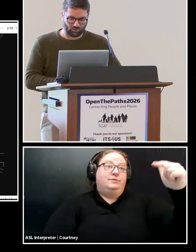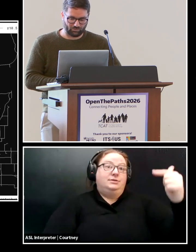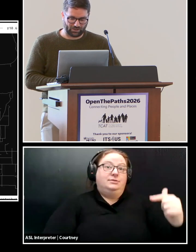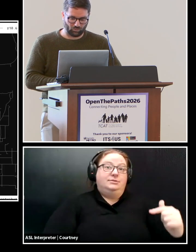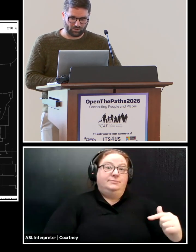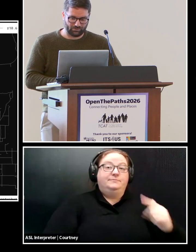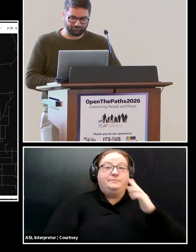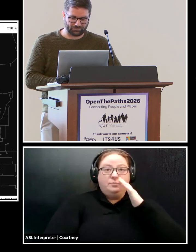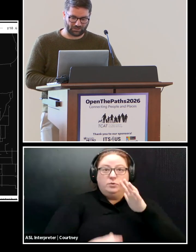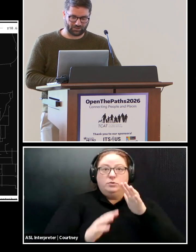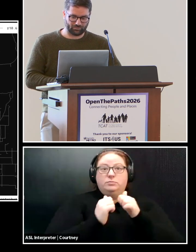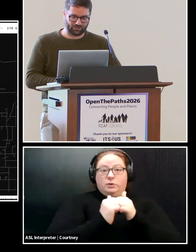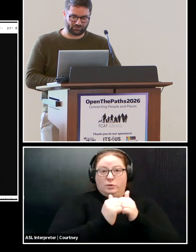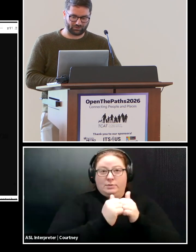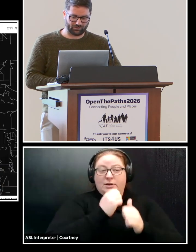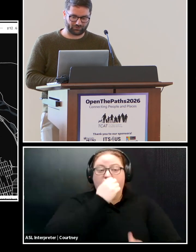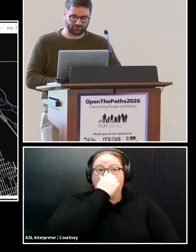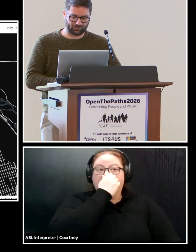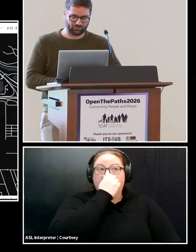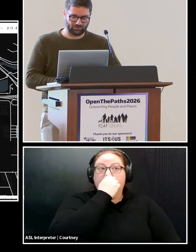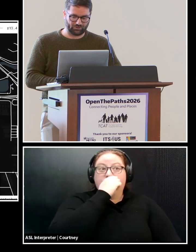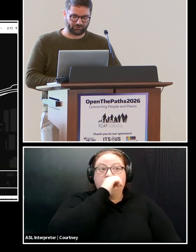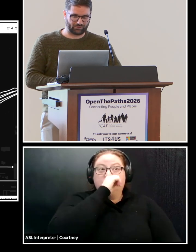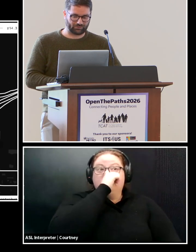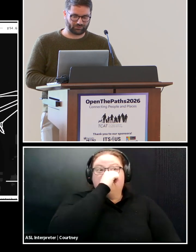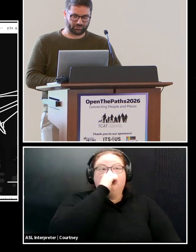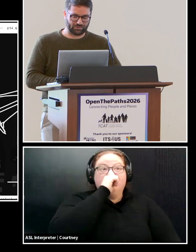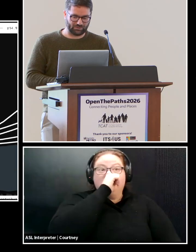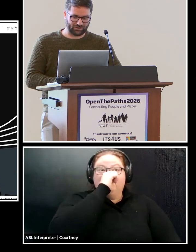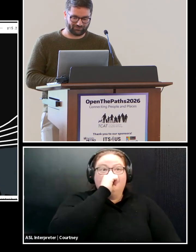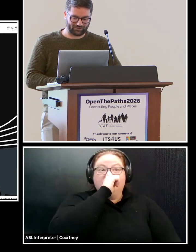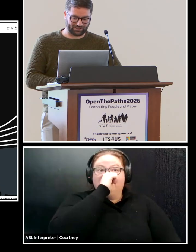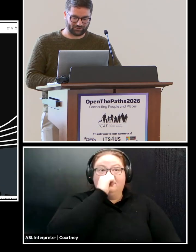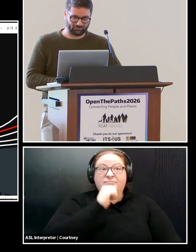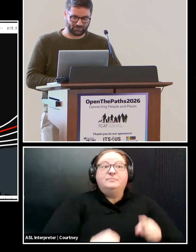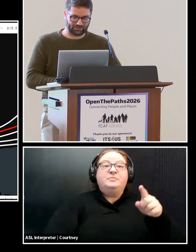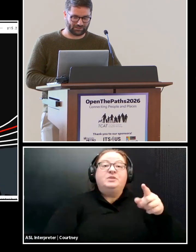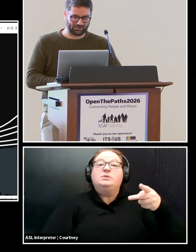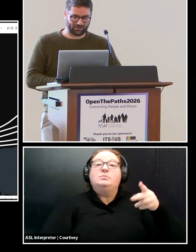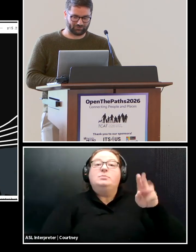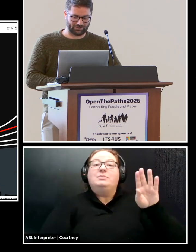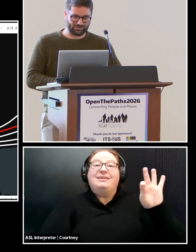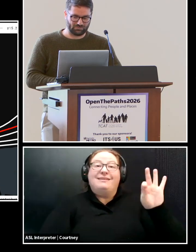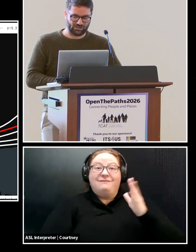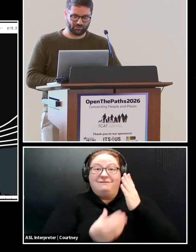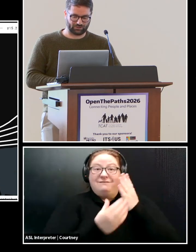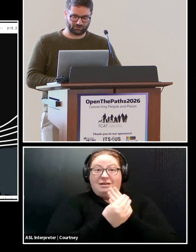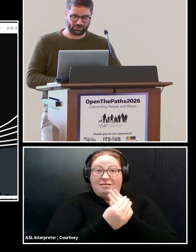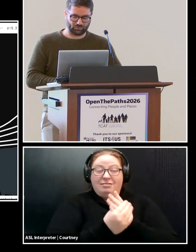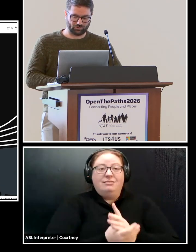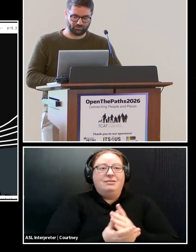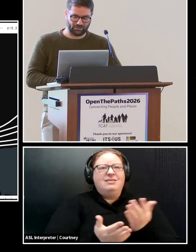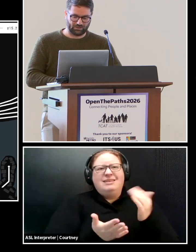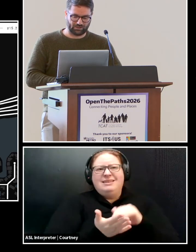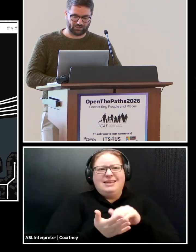of one by one. Um, but you can also, so this was a PDF file. Again, not very human readable. Um,